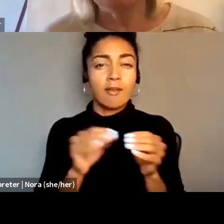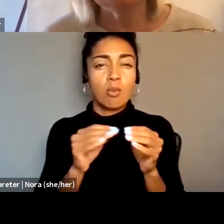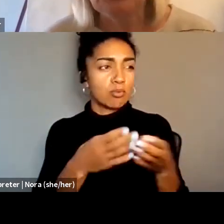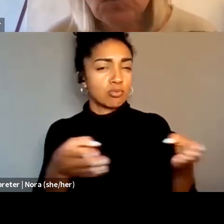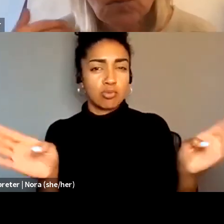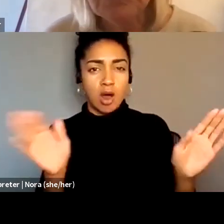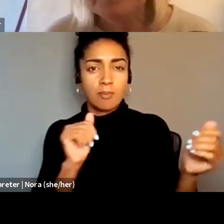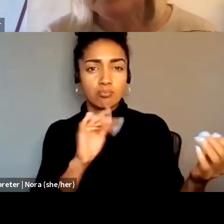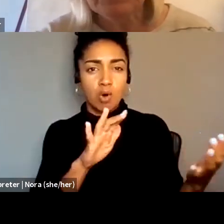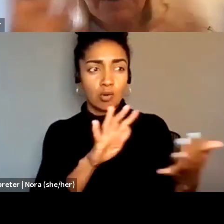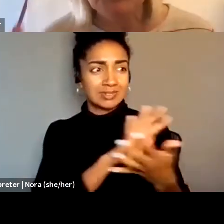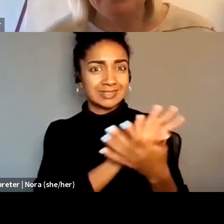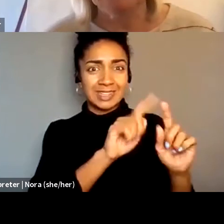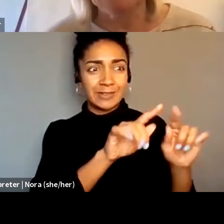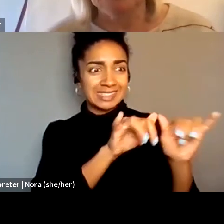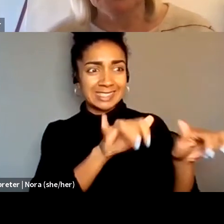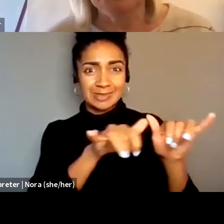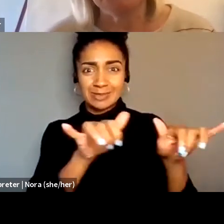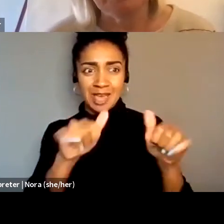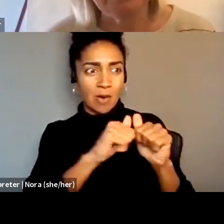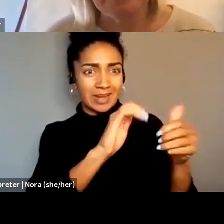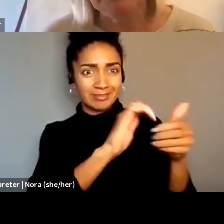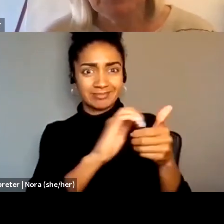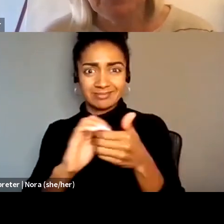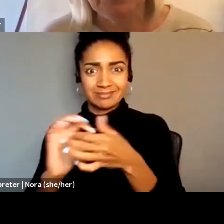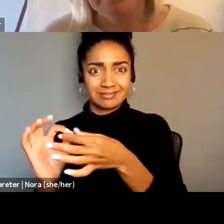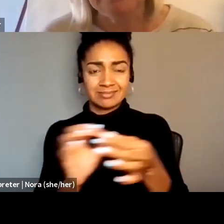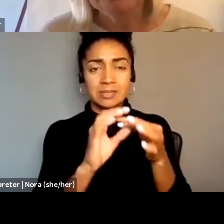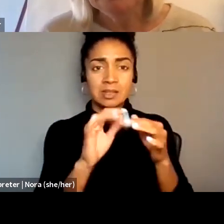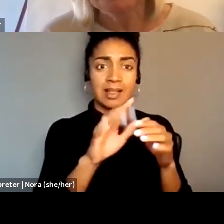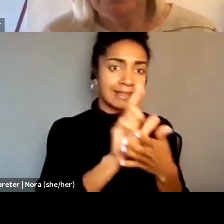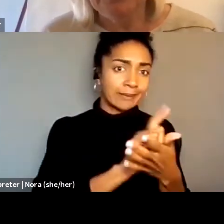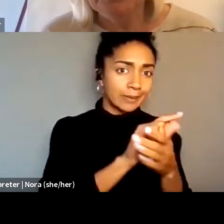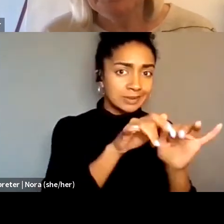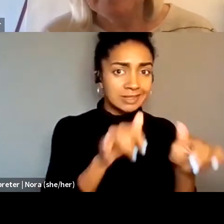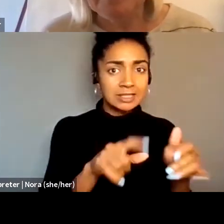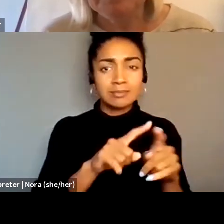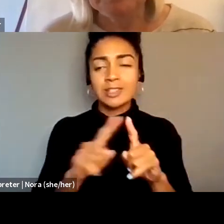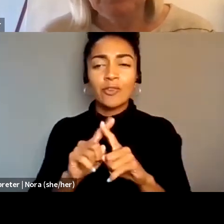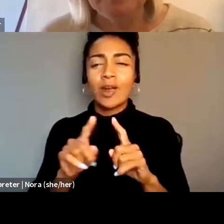as all of the wrap around the community that we have to work with. So, that's something that needs to deal with gender-based violence. We can't solve it in